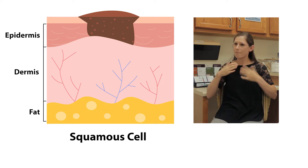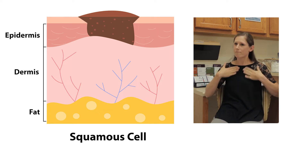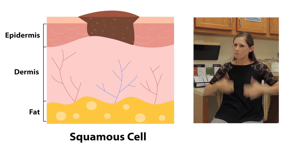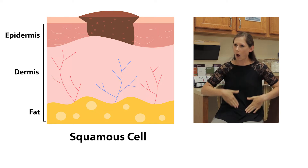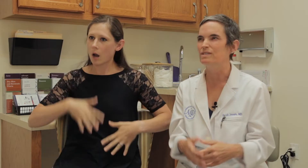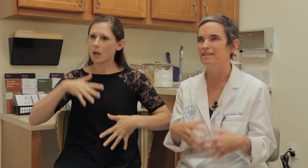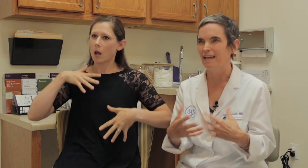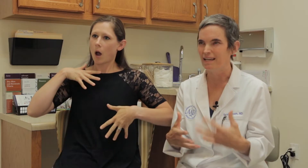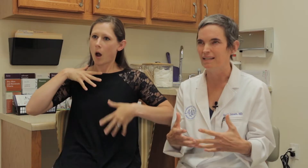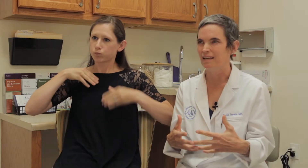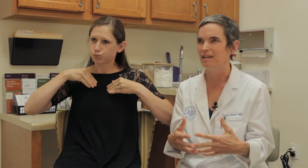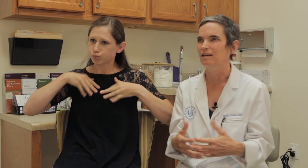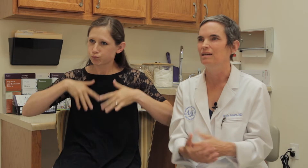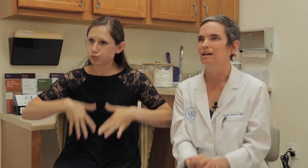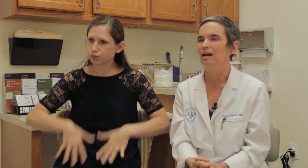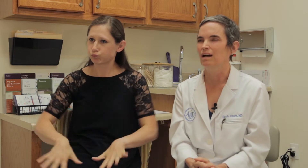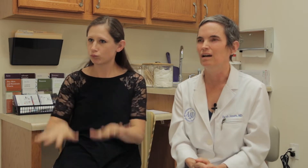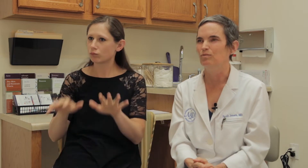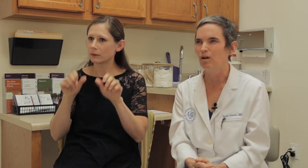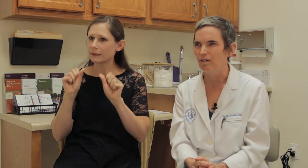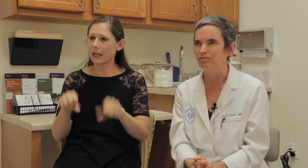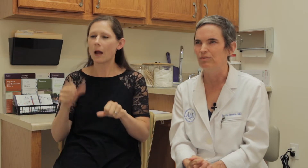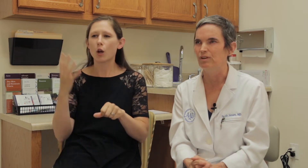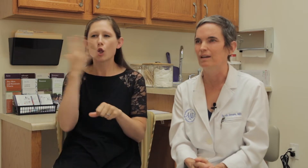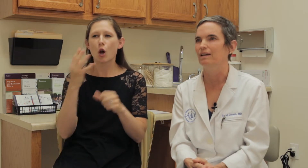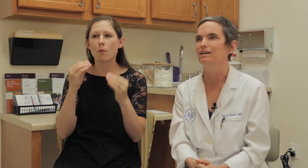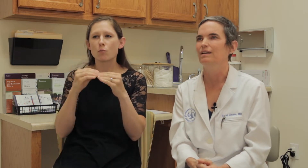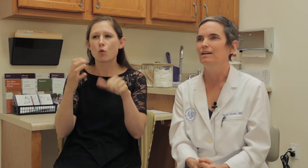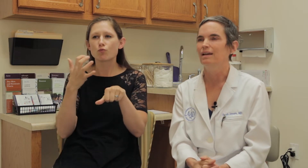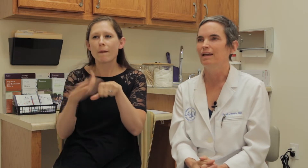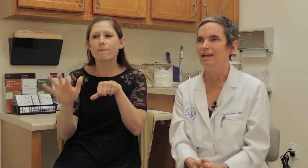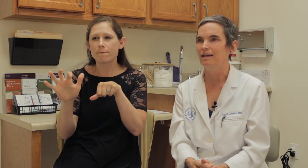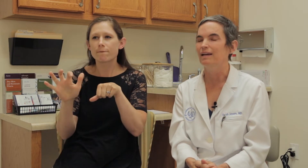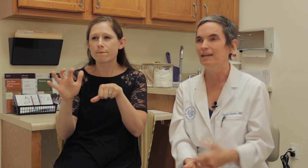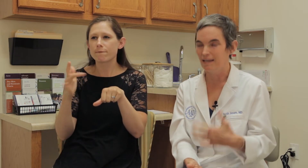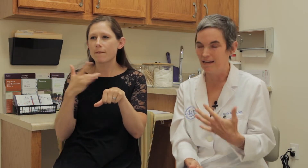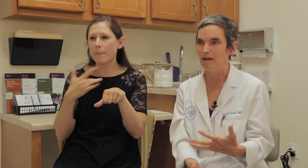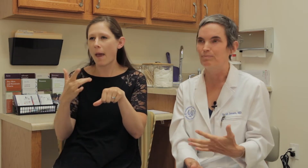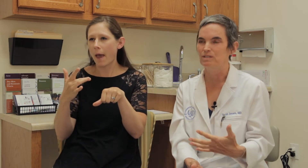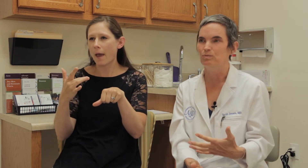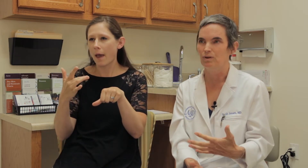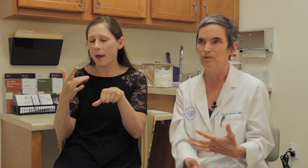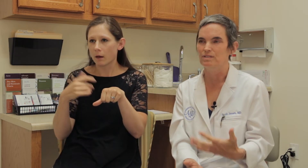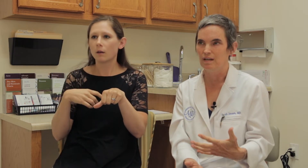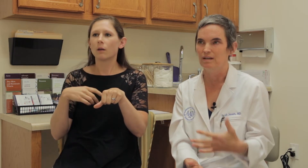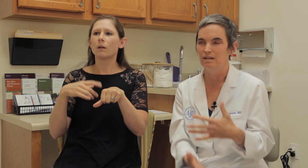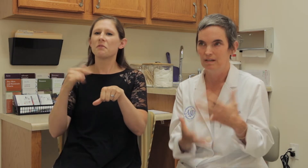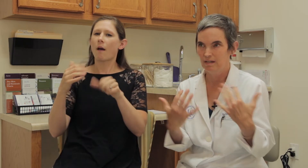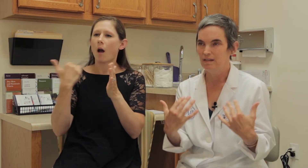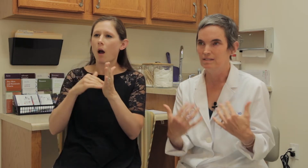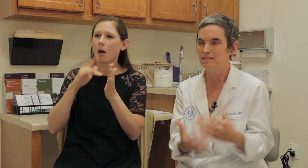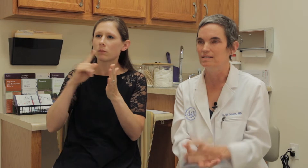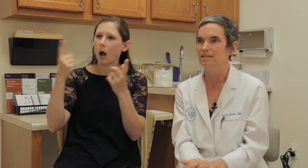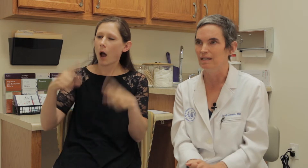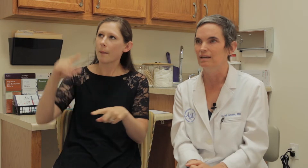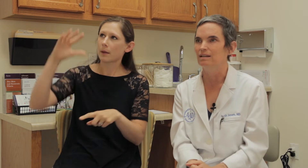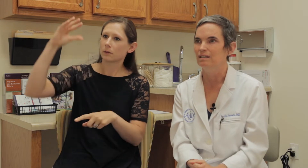It looks more scaly, rough looking and again happens where the sun hits the skin: